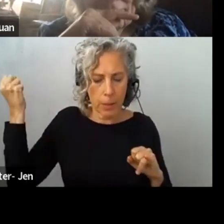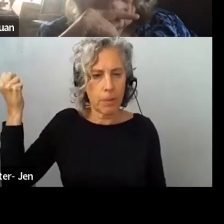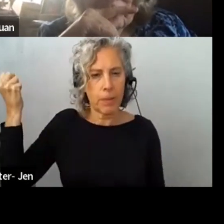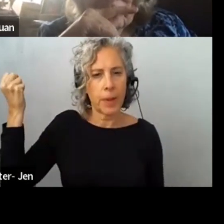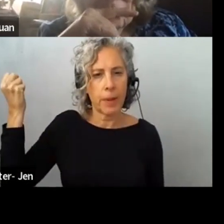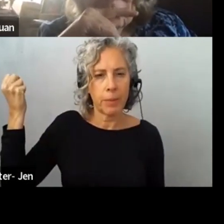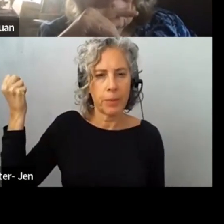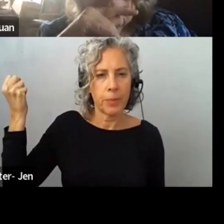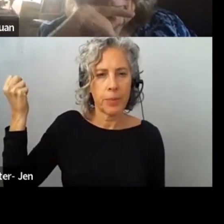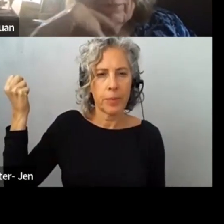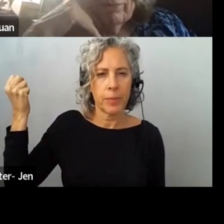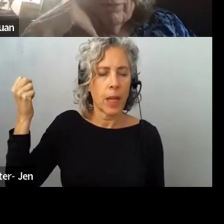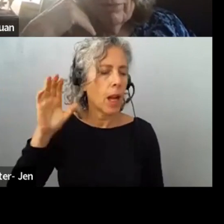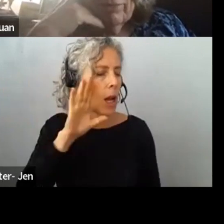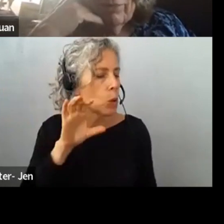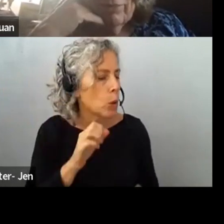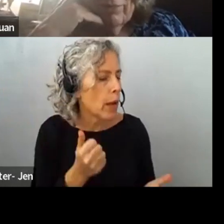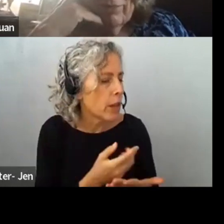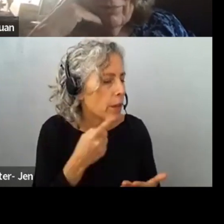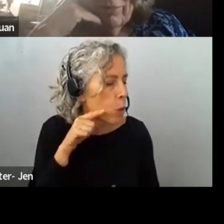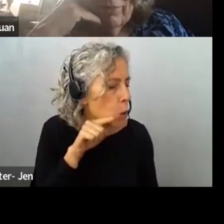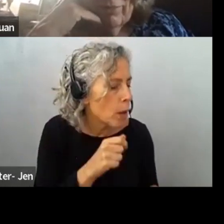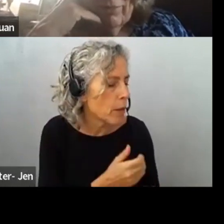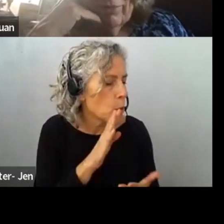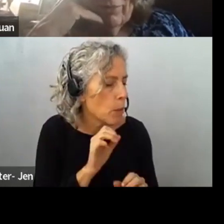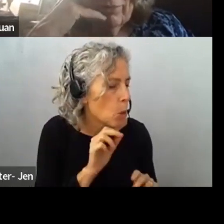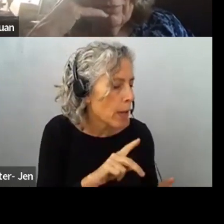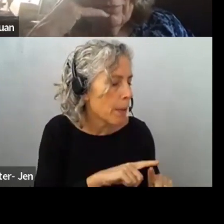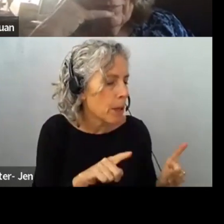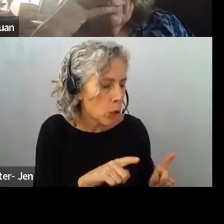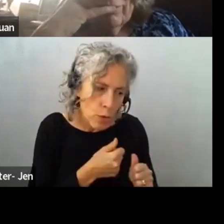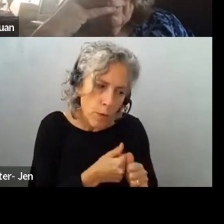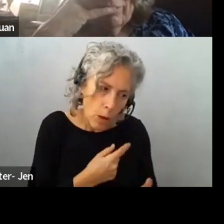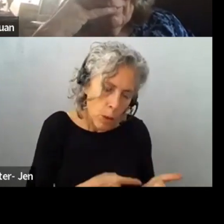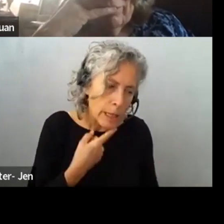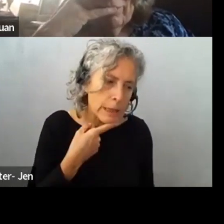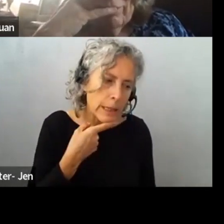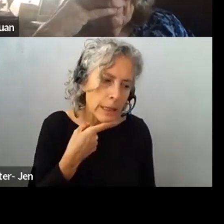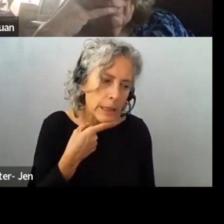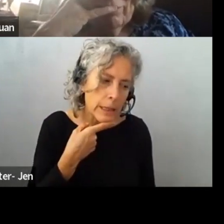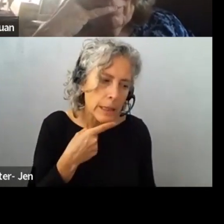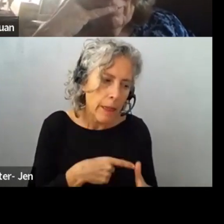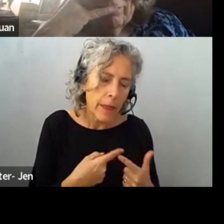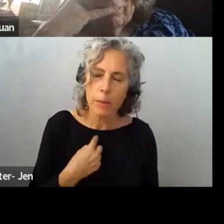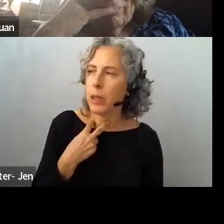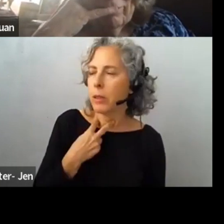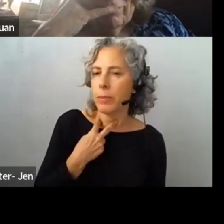I'll do everything for you. Everything will be okay. As long as you do whatever I say. And then you're stuck. And because